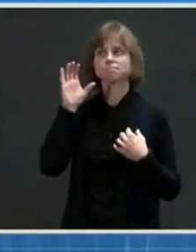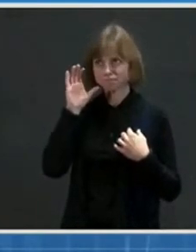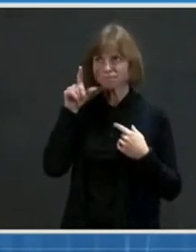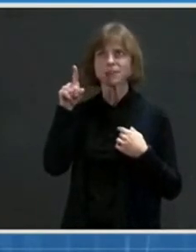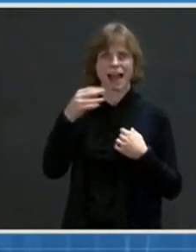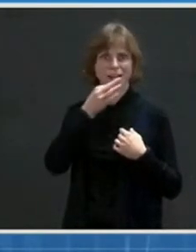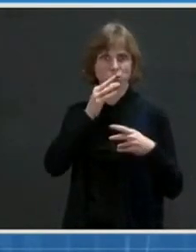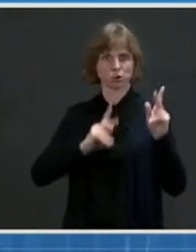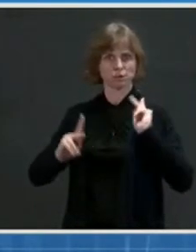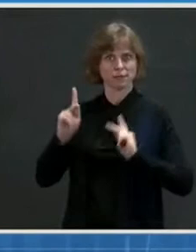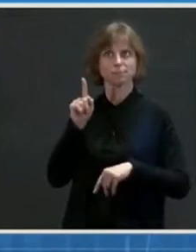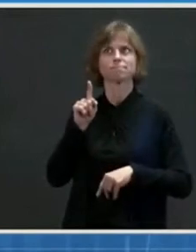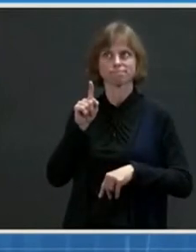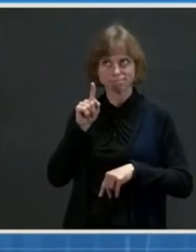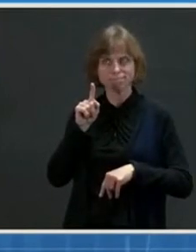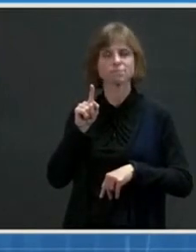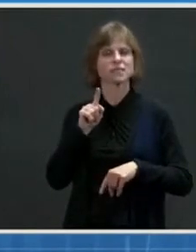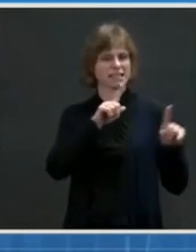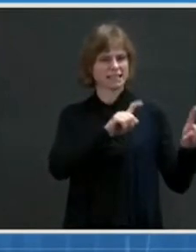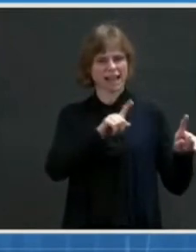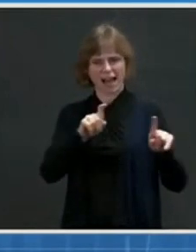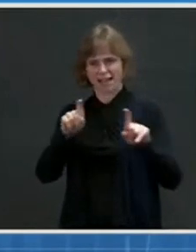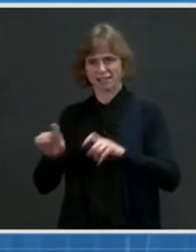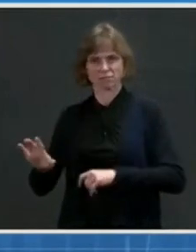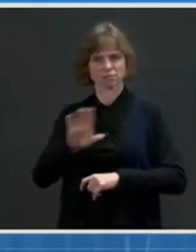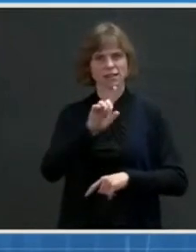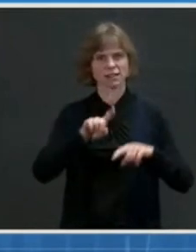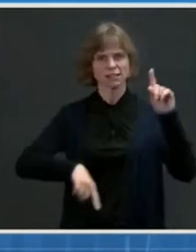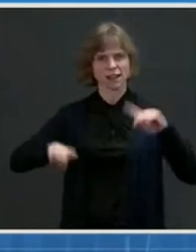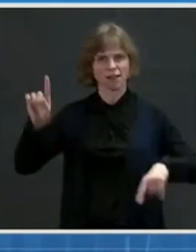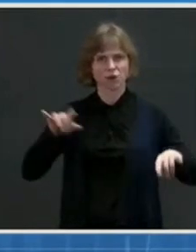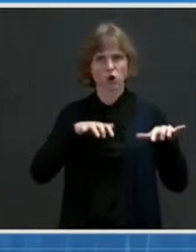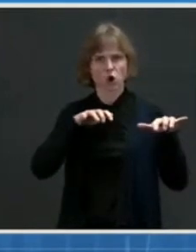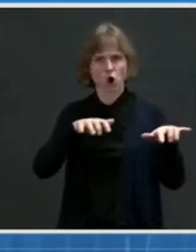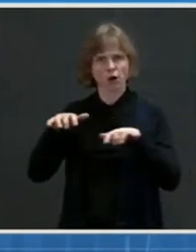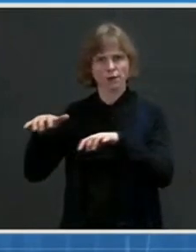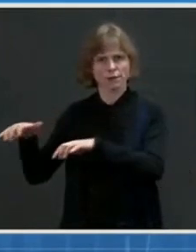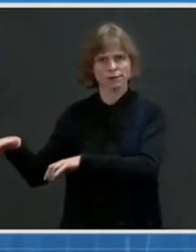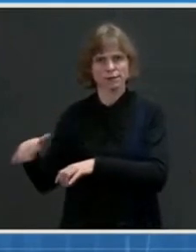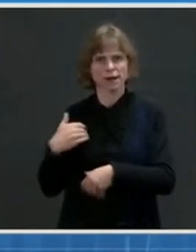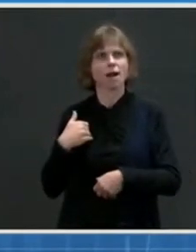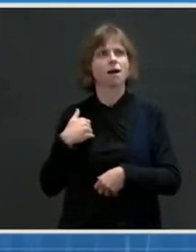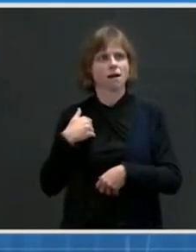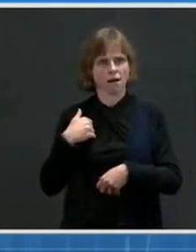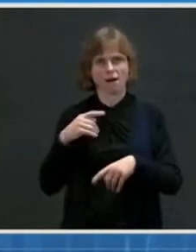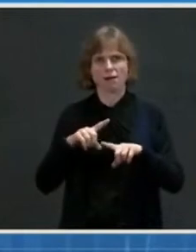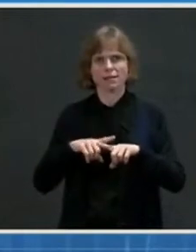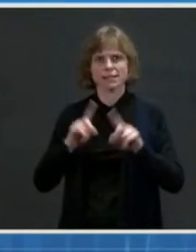ACTIVITIES. LISTENING TO THE PUBLIC'S CONCERNS, HEARING FROM EXPERTS,